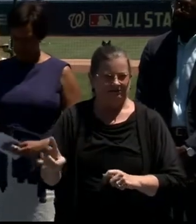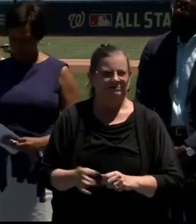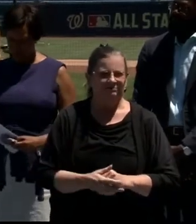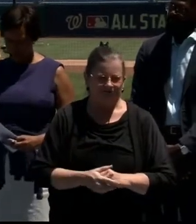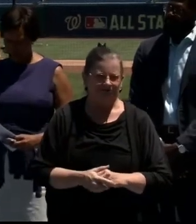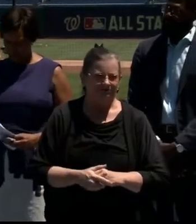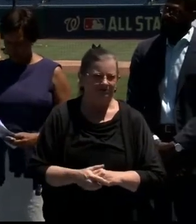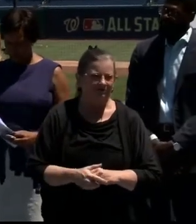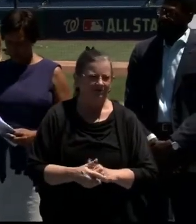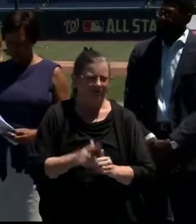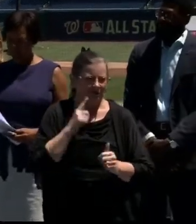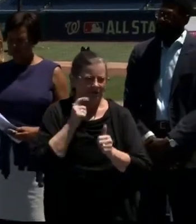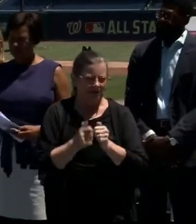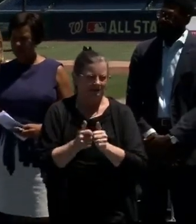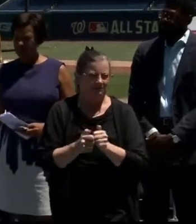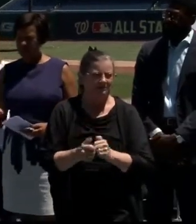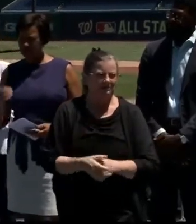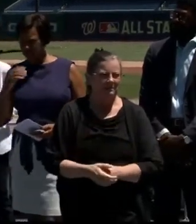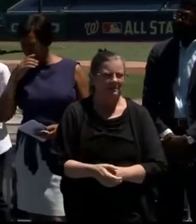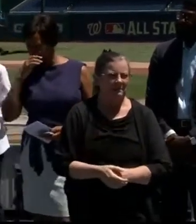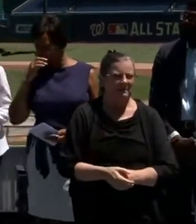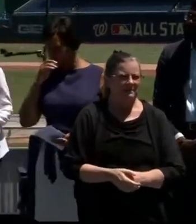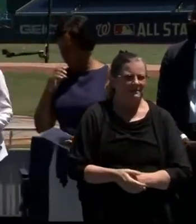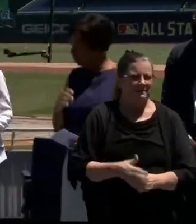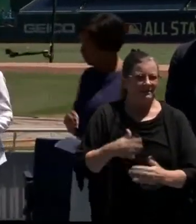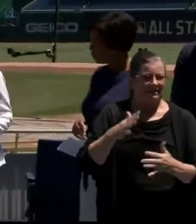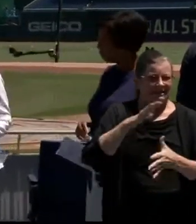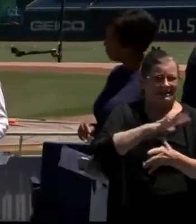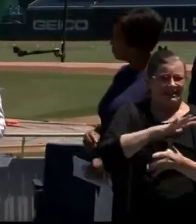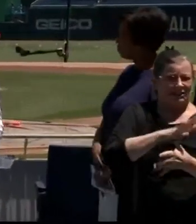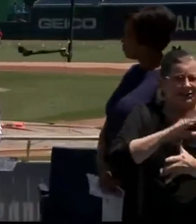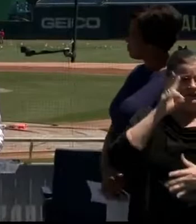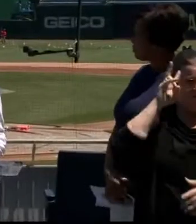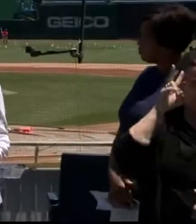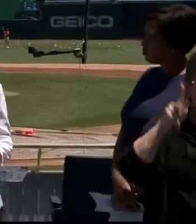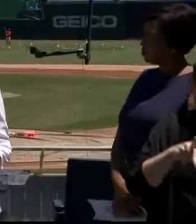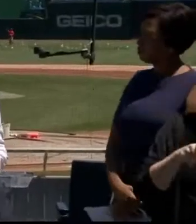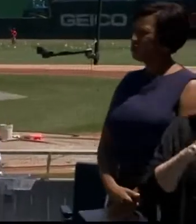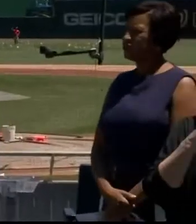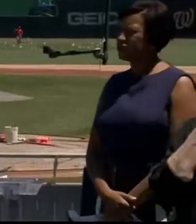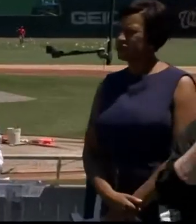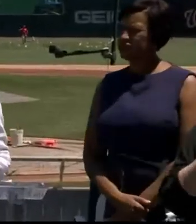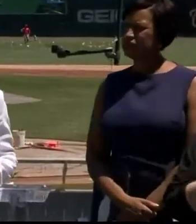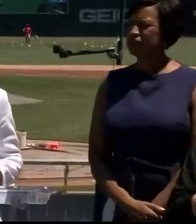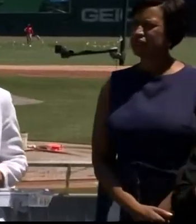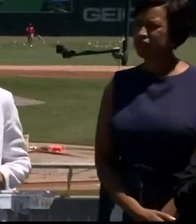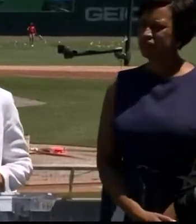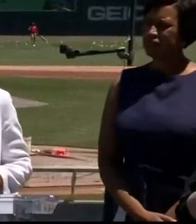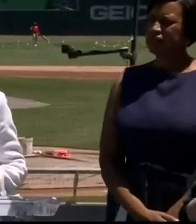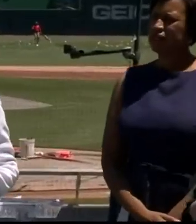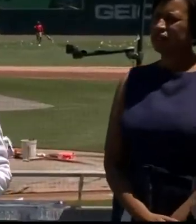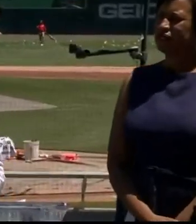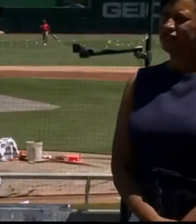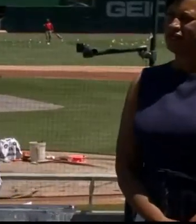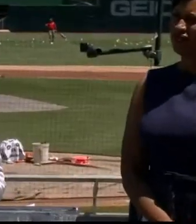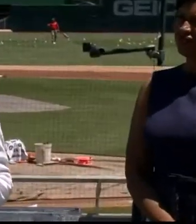VICE-PRESIDENT FOR SPECIAL EVENTS AT MAJOR LEAGUE BASEBALL. THANK YOU. LET ME MOVE THIS DOWN A LITTLE.